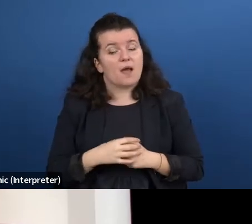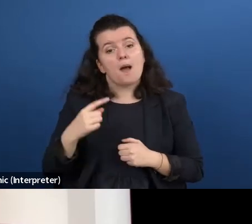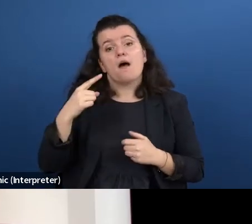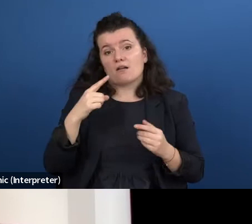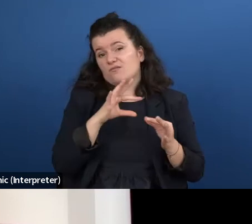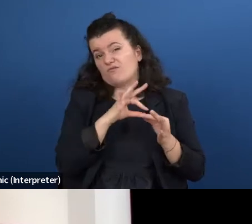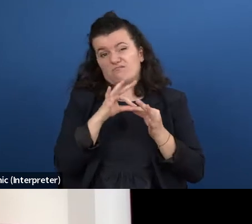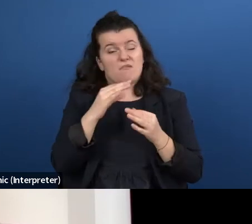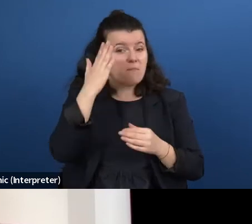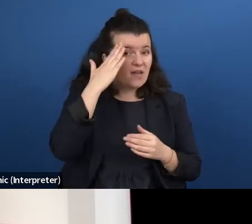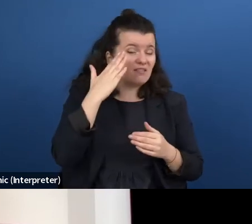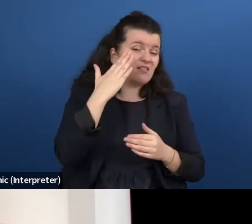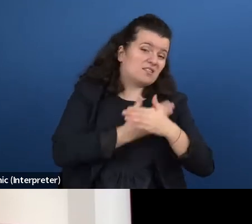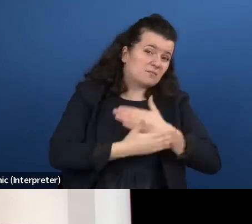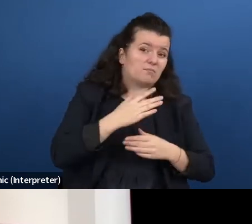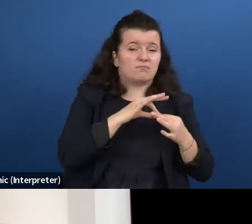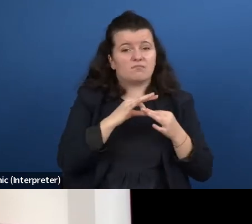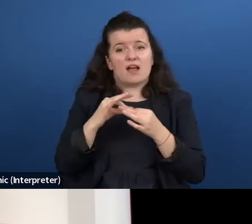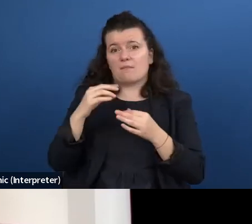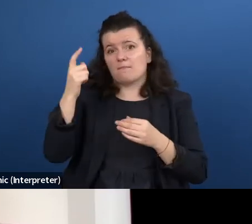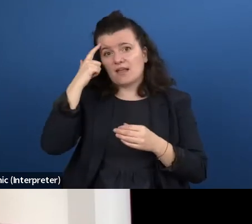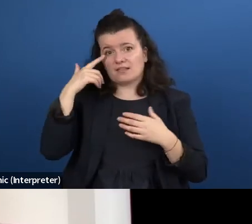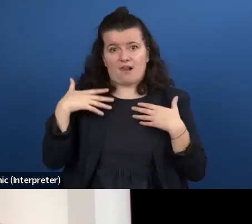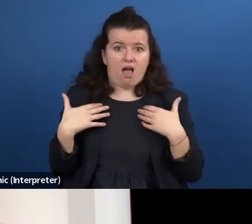resulting from the situation of trafficking or exploitation,